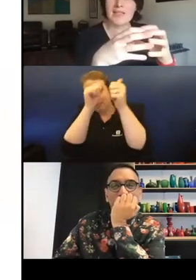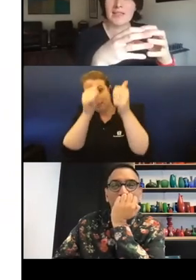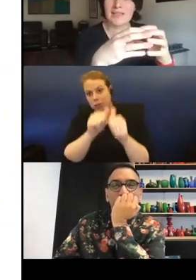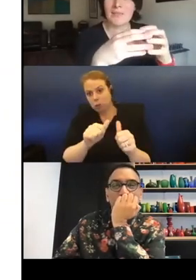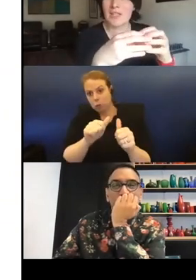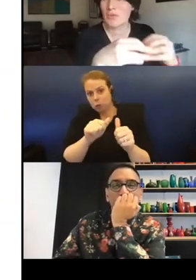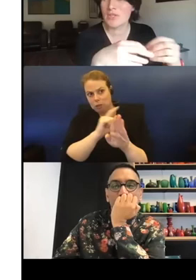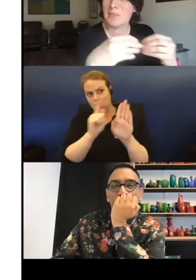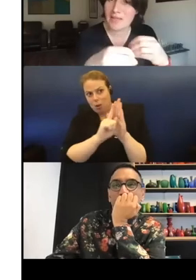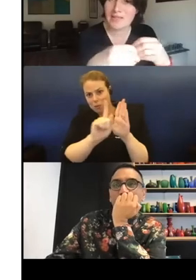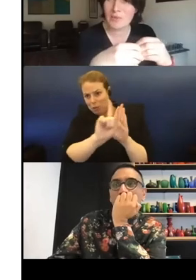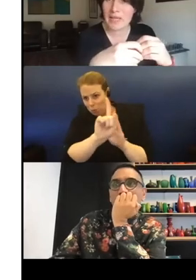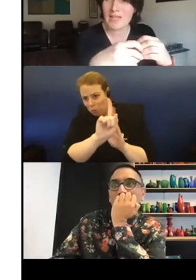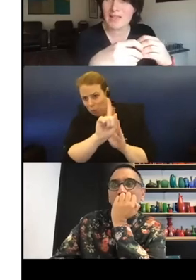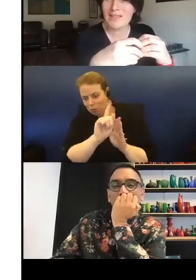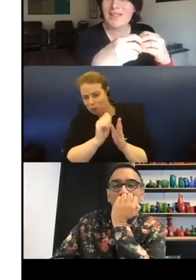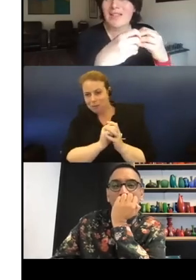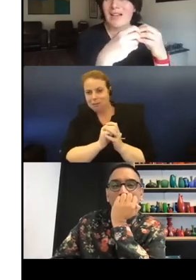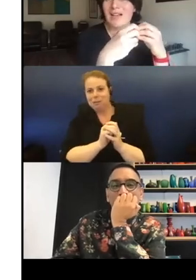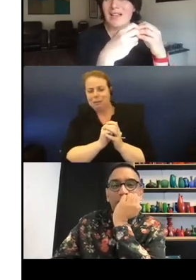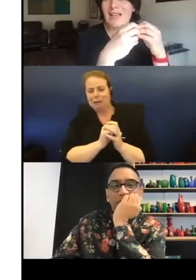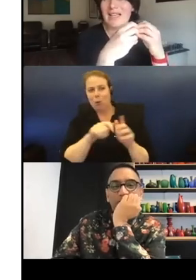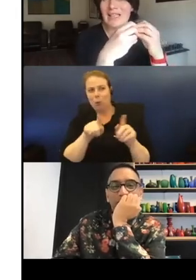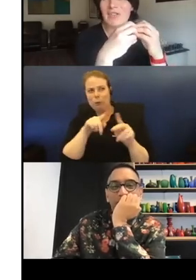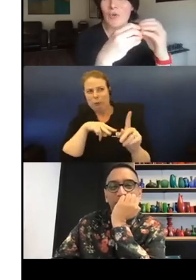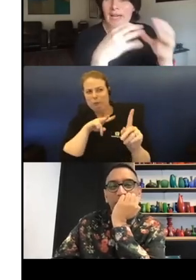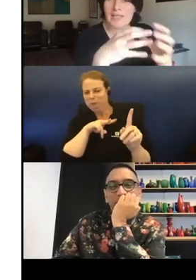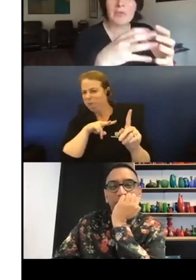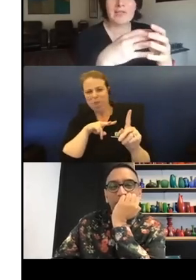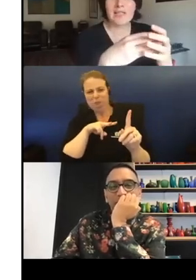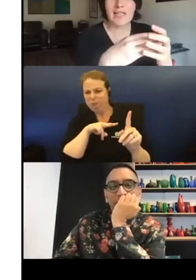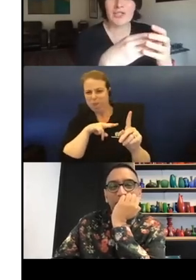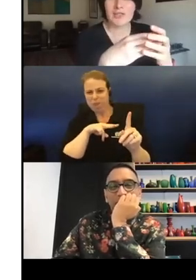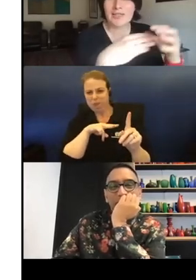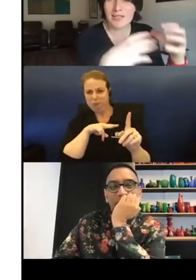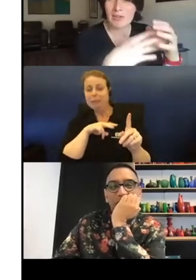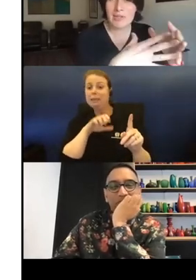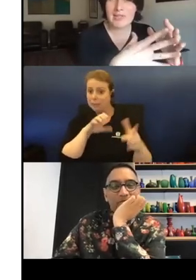something to despise in a way even though i had the personal connection they still represented